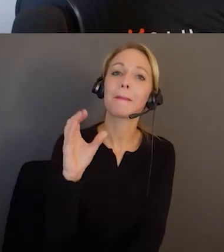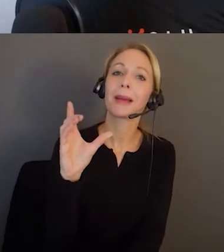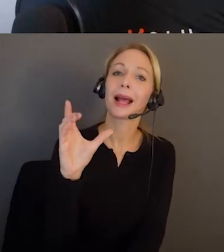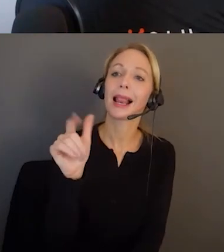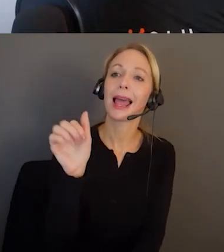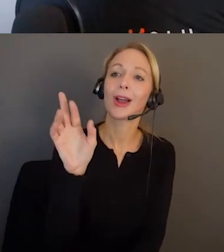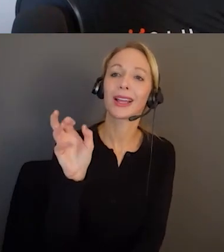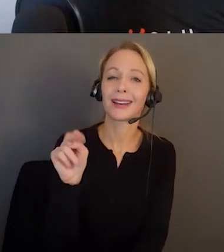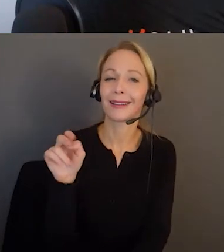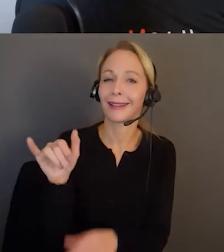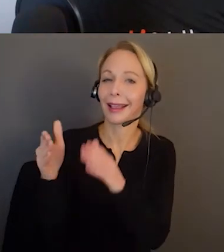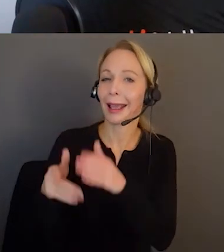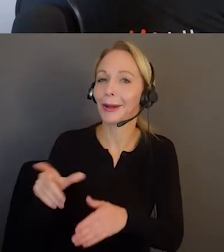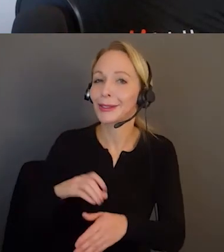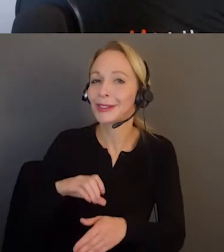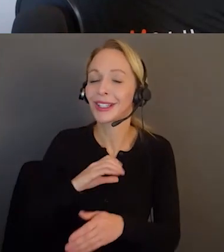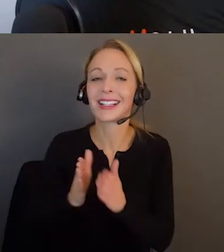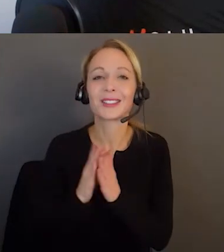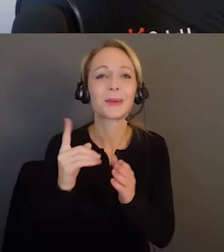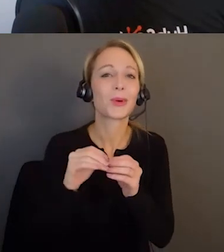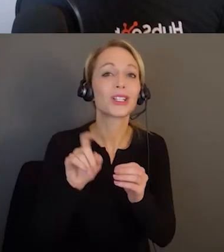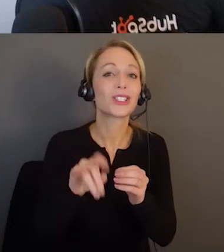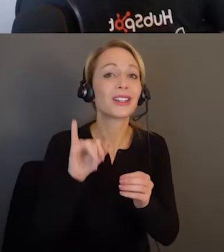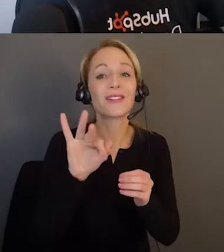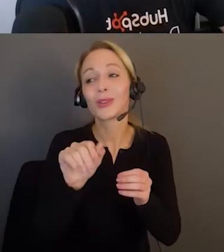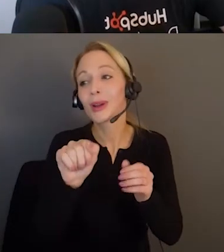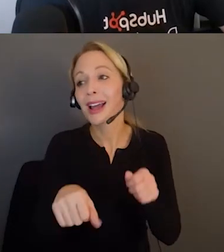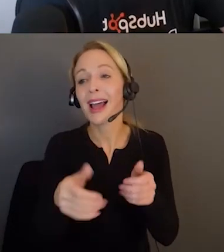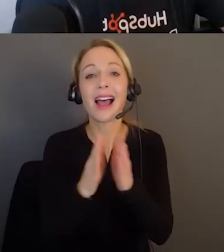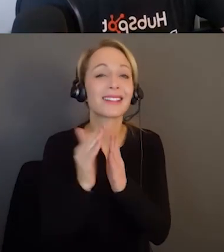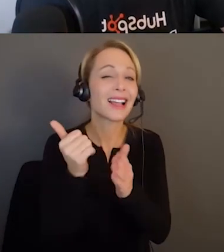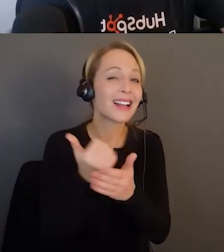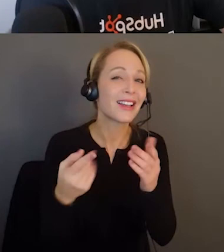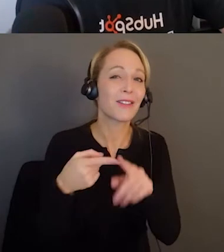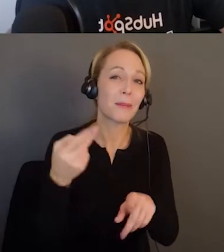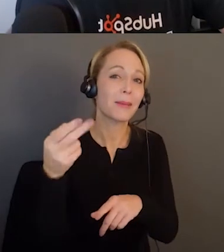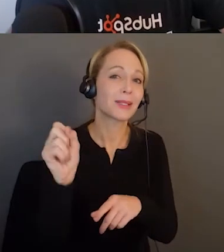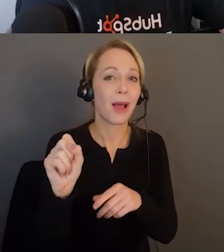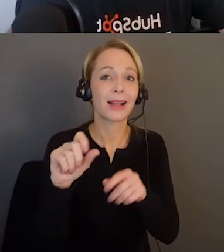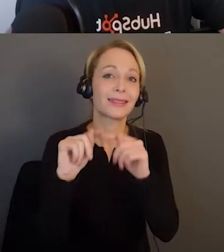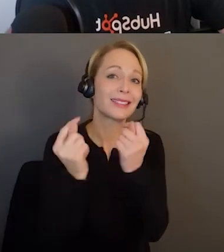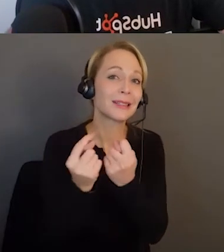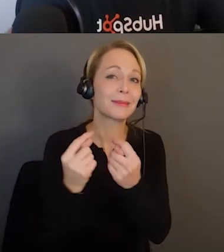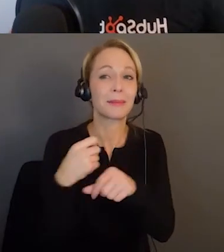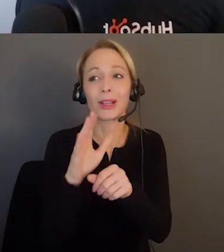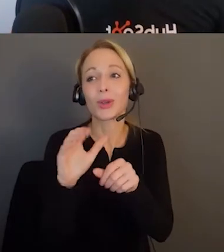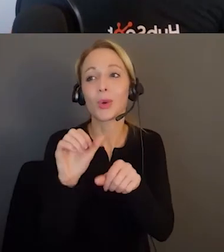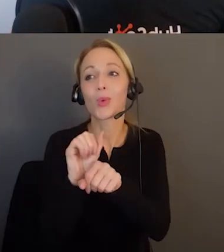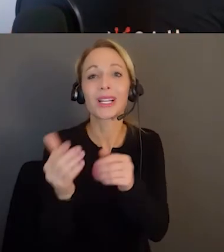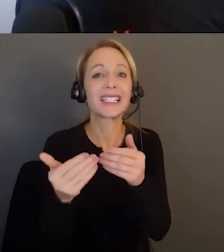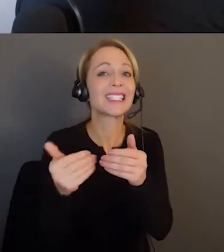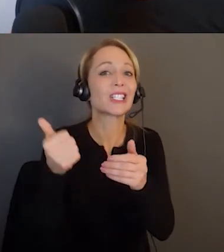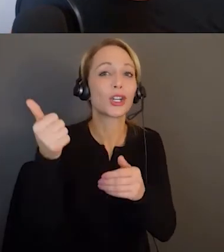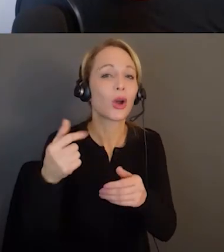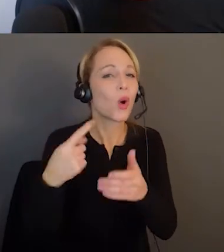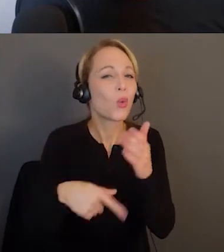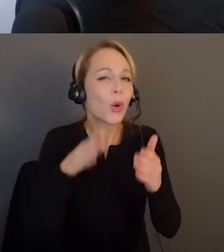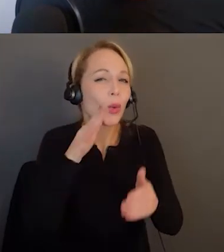JON MCLAREN CHARACTER ASKED ONE MORE QUESTION. IF YOU CAN ASK ANYTHING FROM THE HubSpot TEAM TO MAKE YOUR WORK EASIER, WHAT WOULD IT BE?